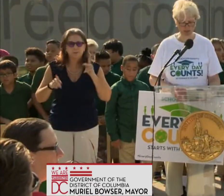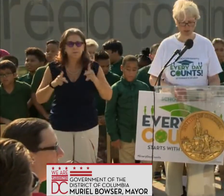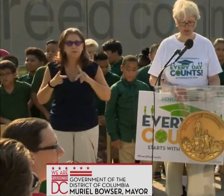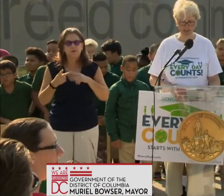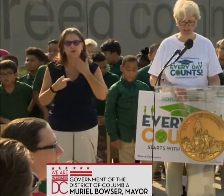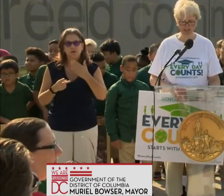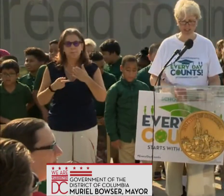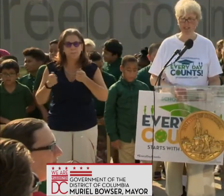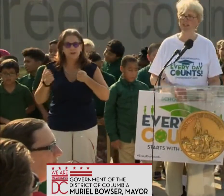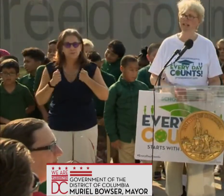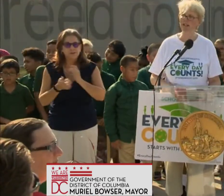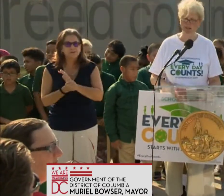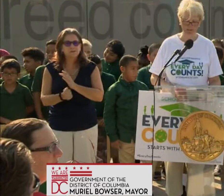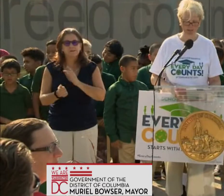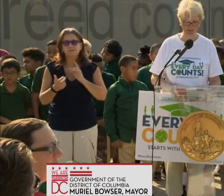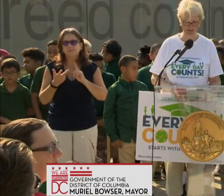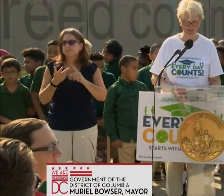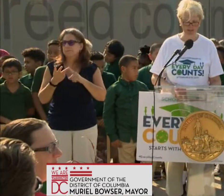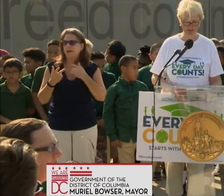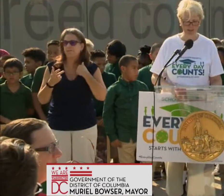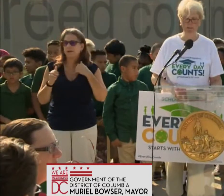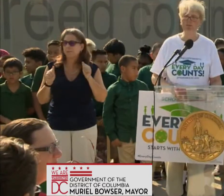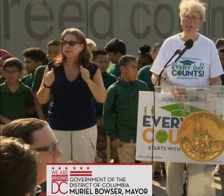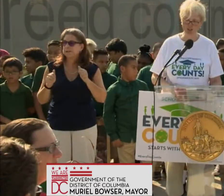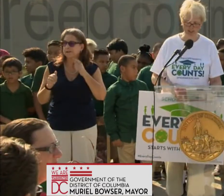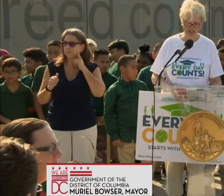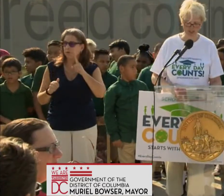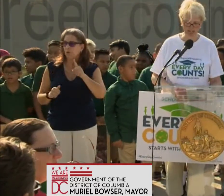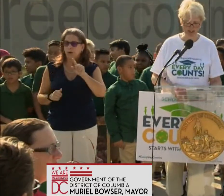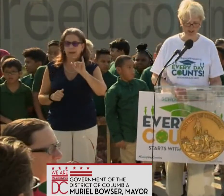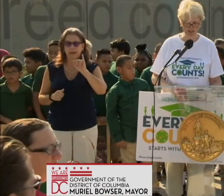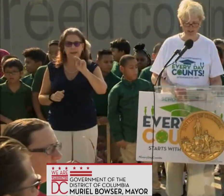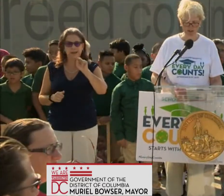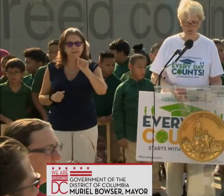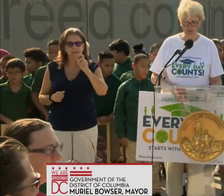authentically engage the public a professional educator with the